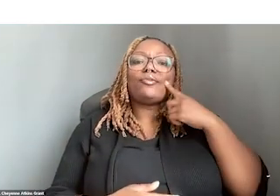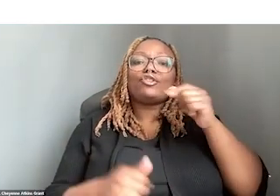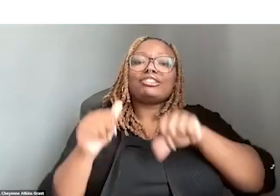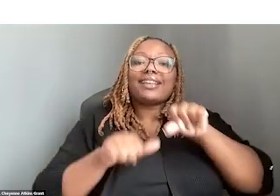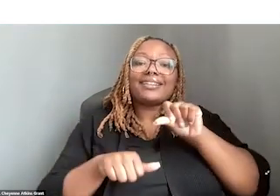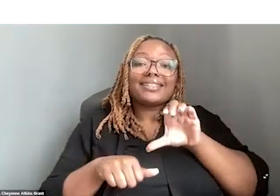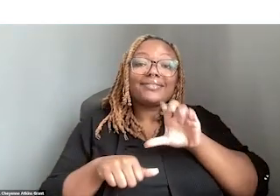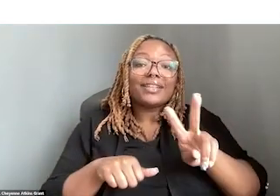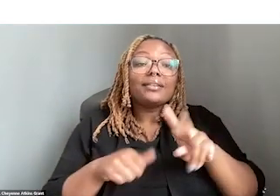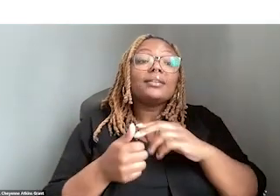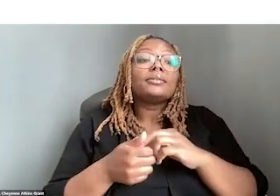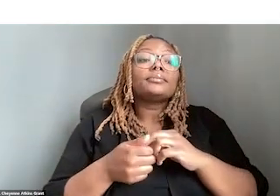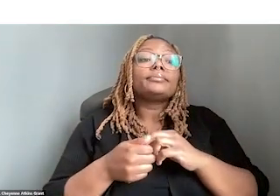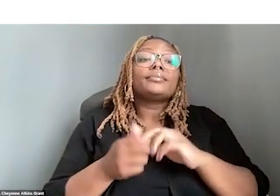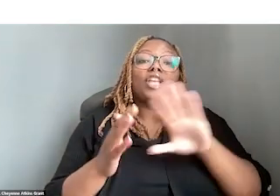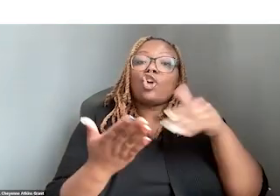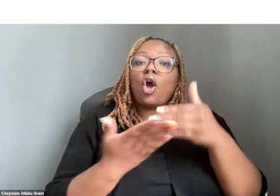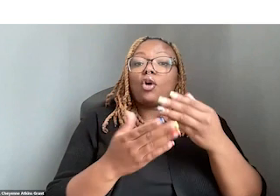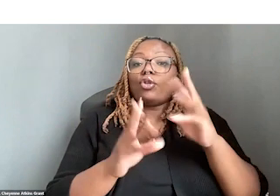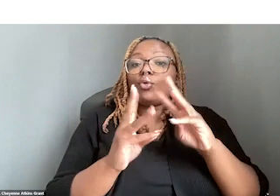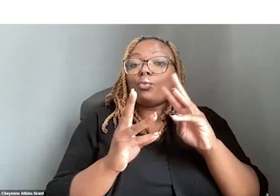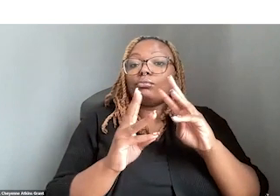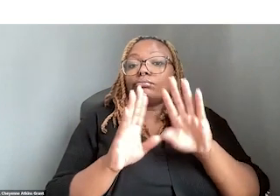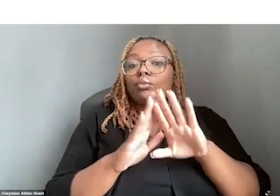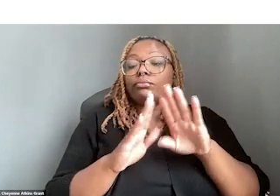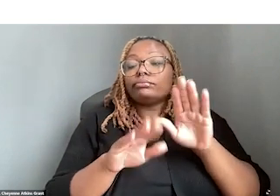and all of the workbooks and modules are still available.